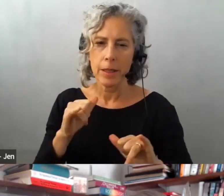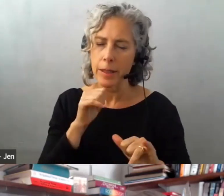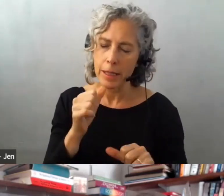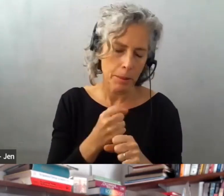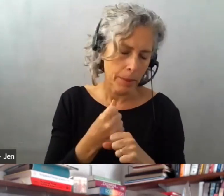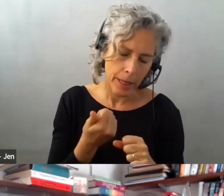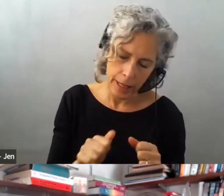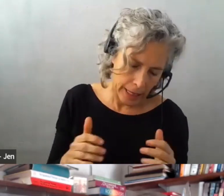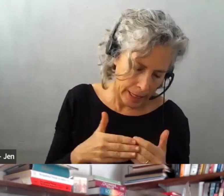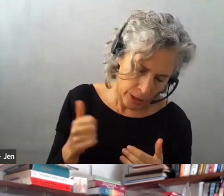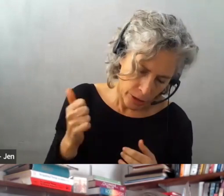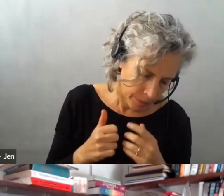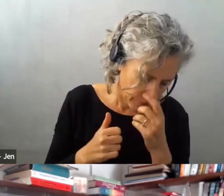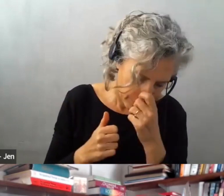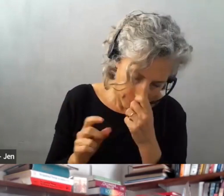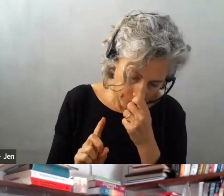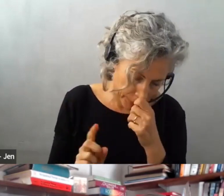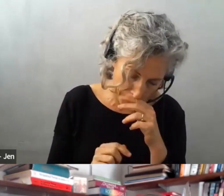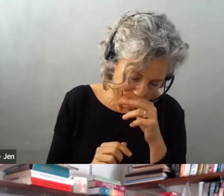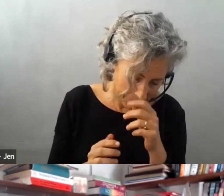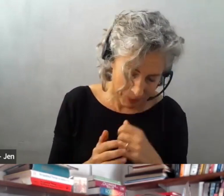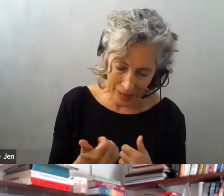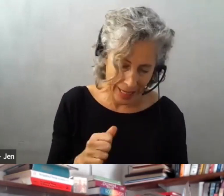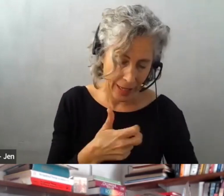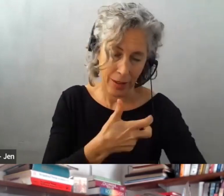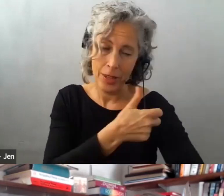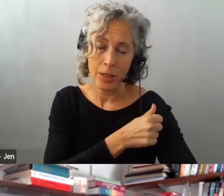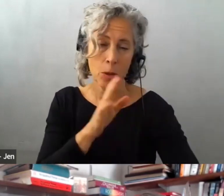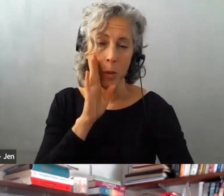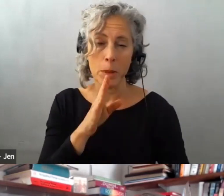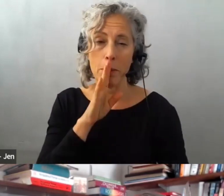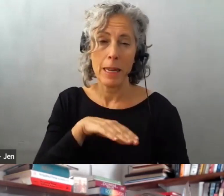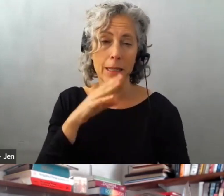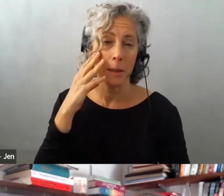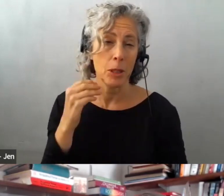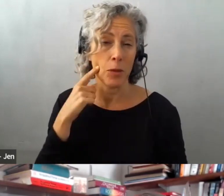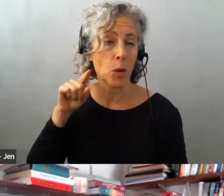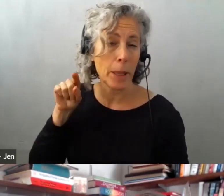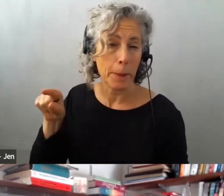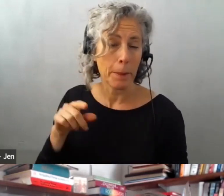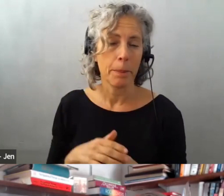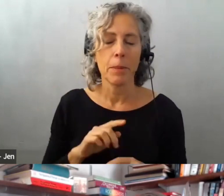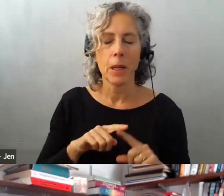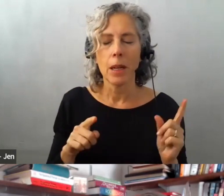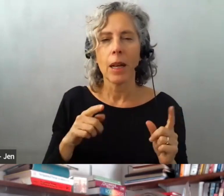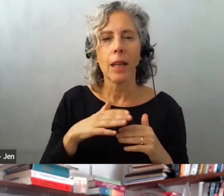easier. I mean, any vaccination would be a bad experience for him. But at least he didn't have